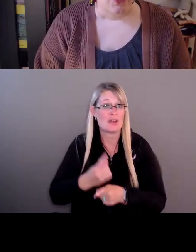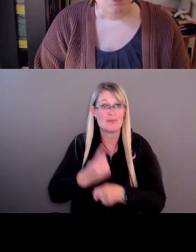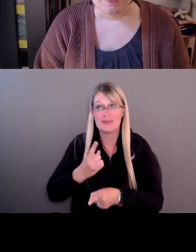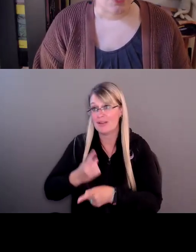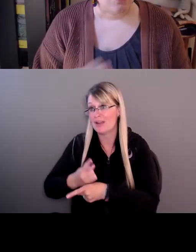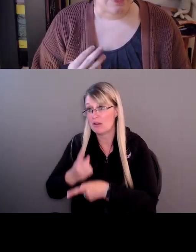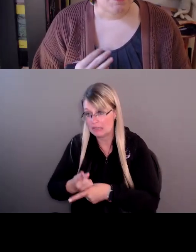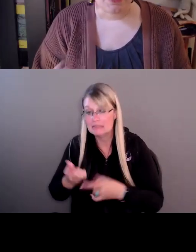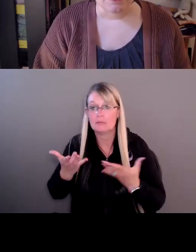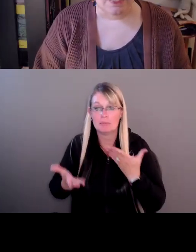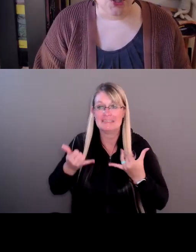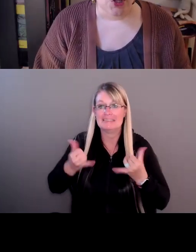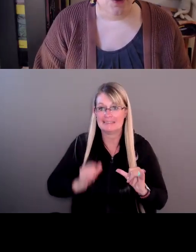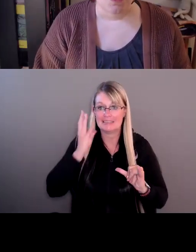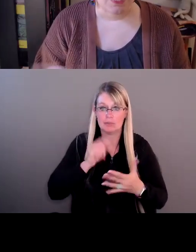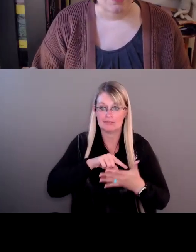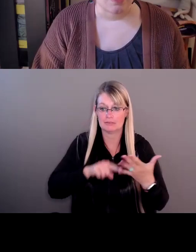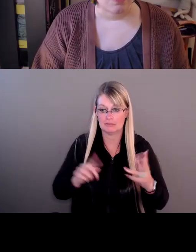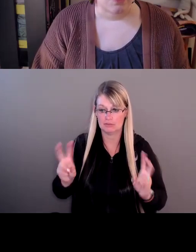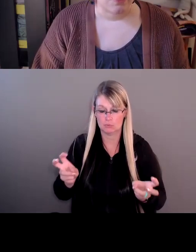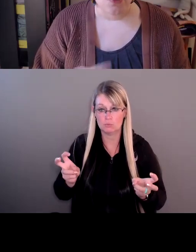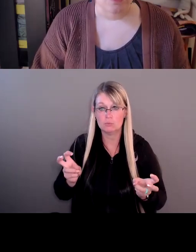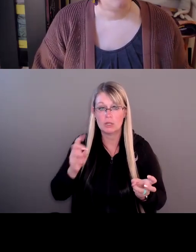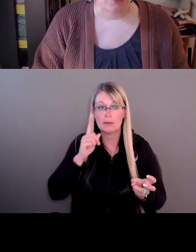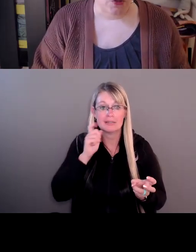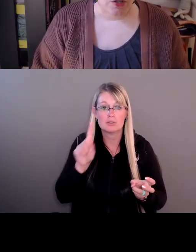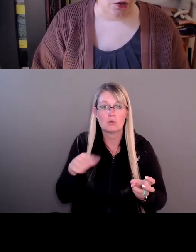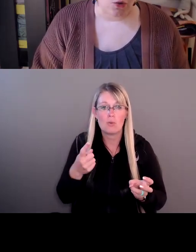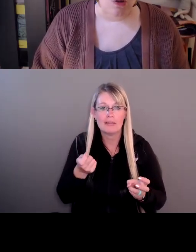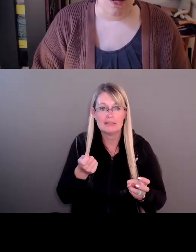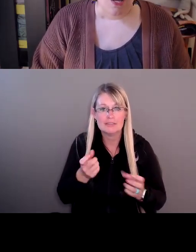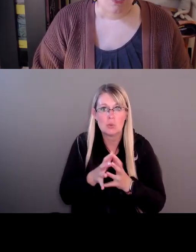coming might still experience these issues because there is only so much that you can control. A lot